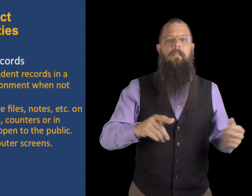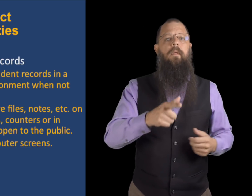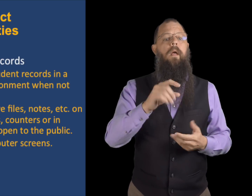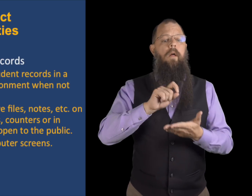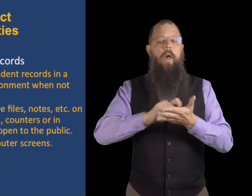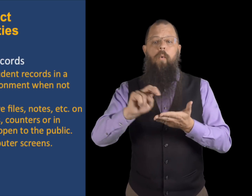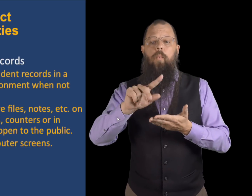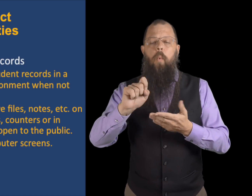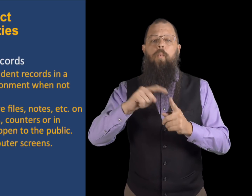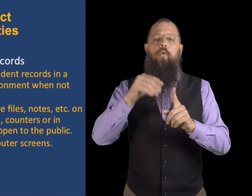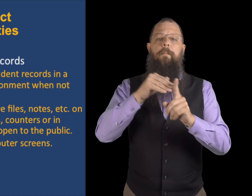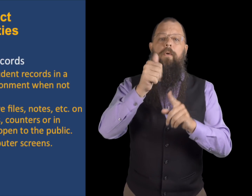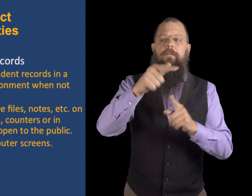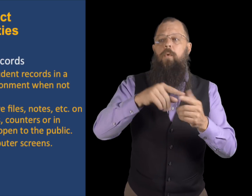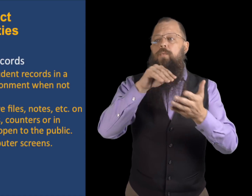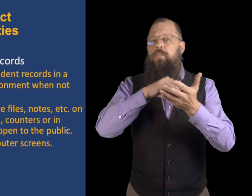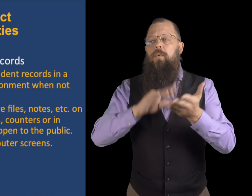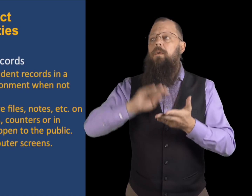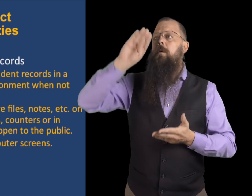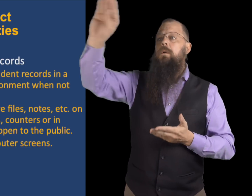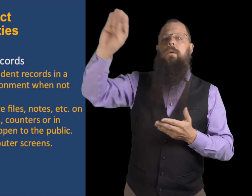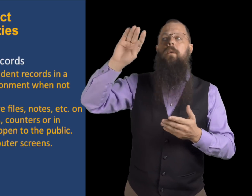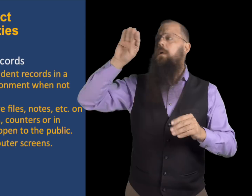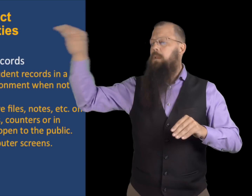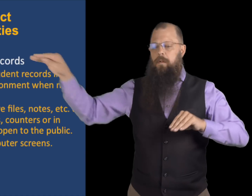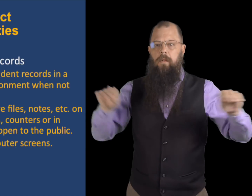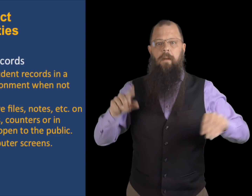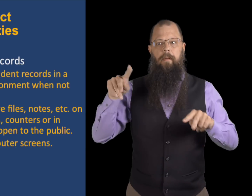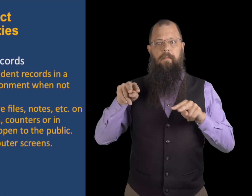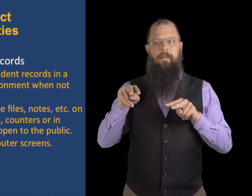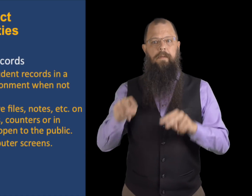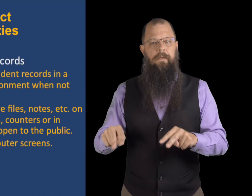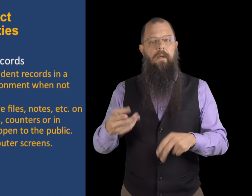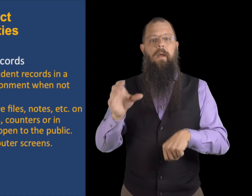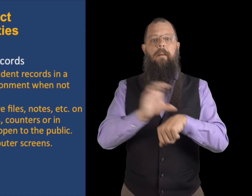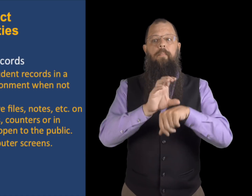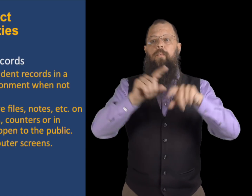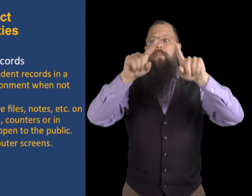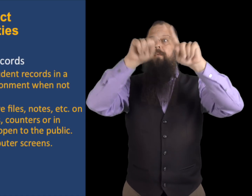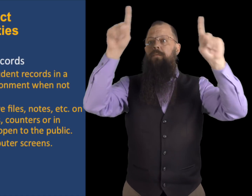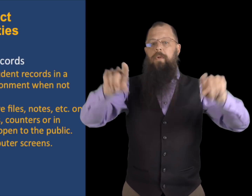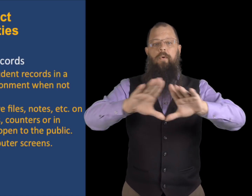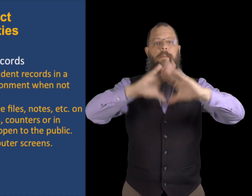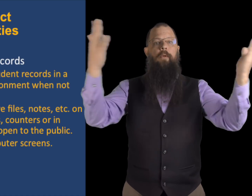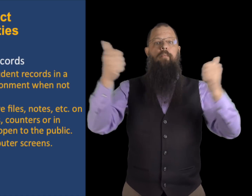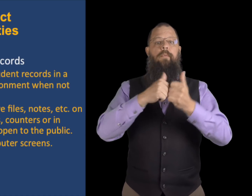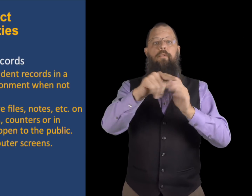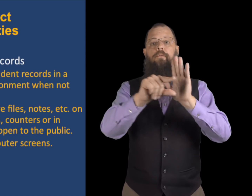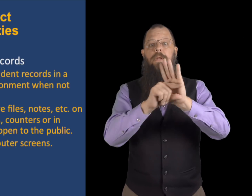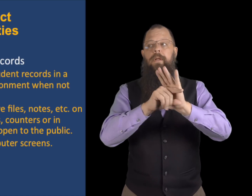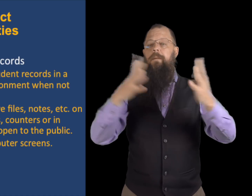secure and private location. Be cognizant of written notes regarding students and